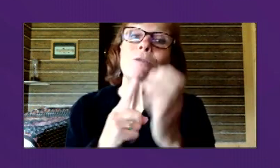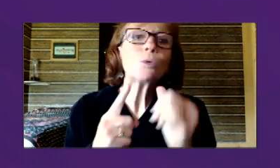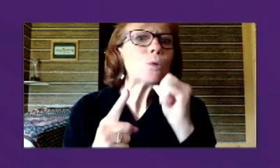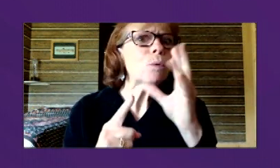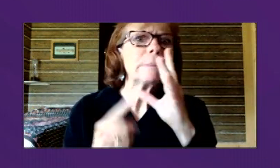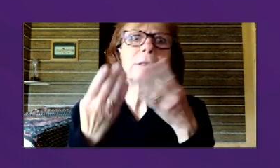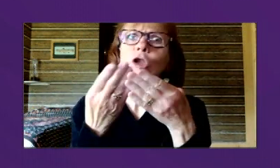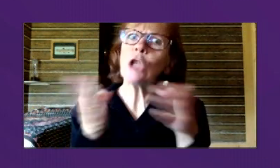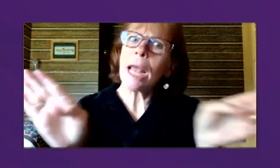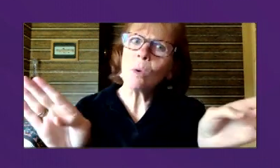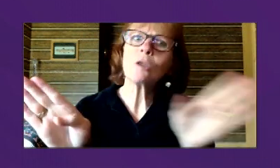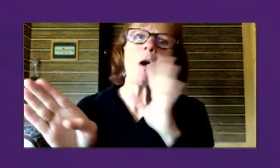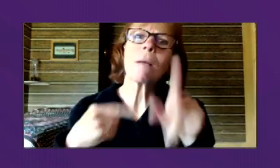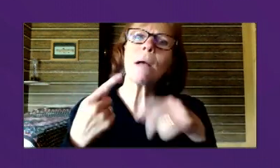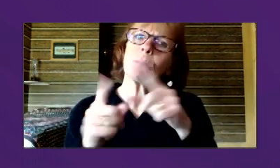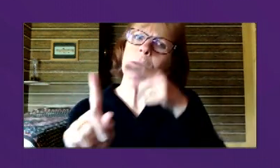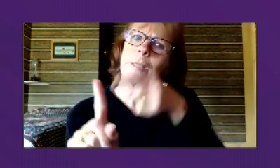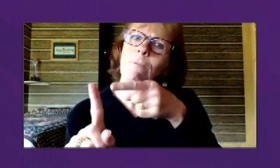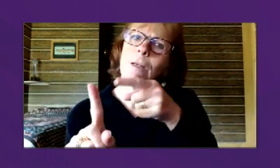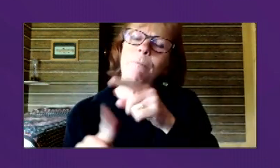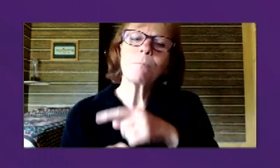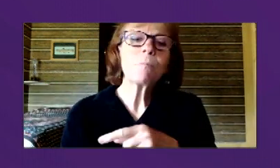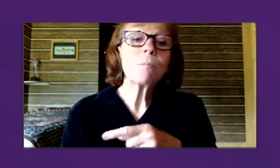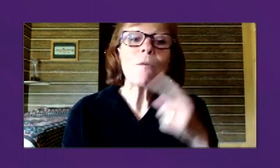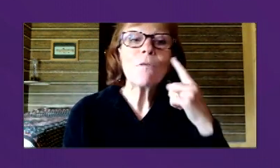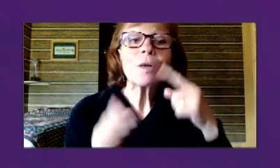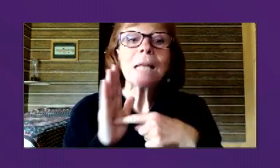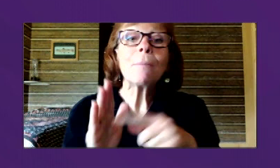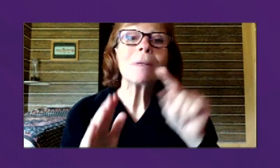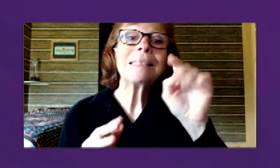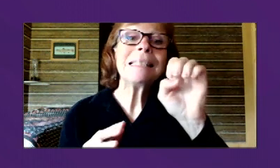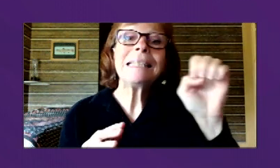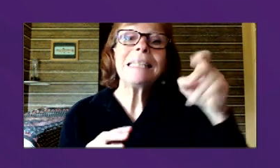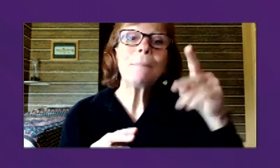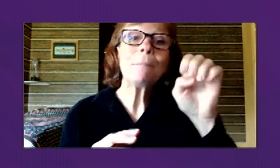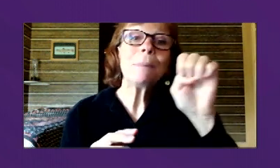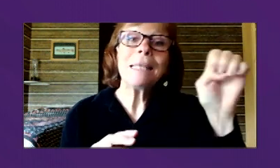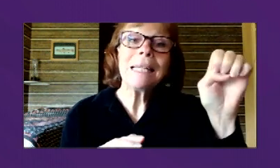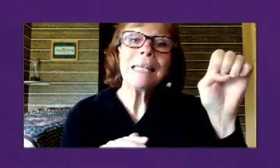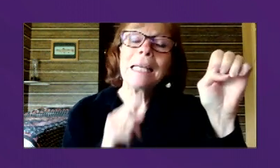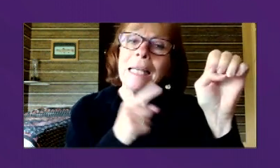If you are talking about tepees, for example, speak about its relevance to a specific tribe